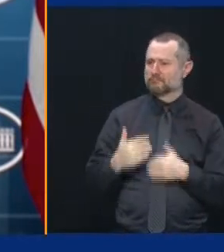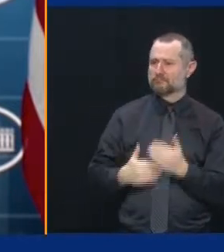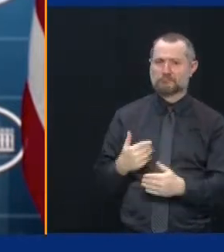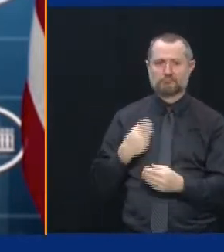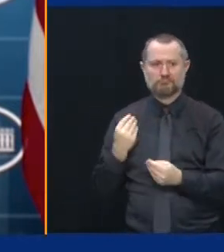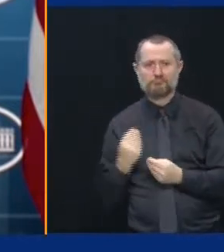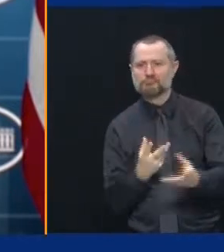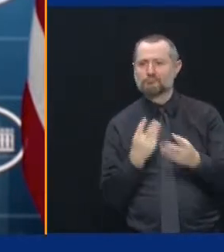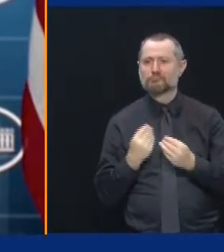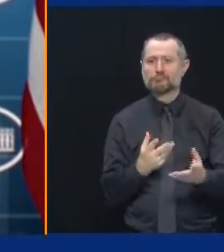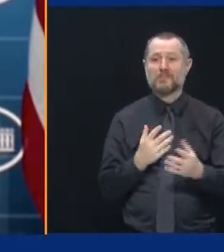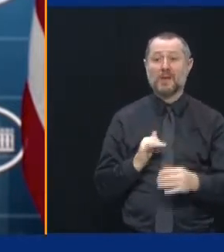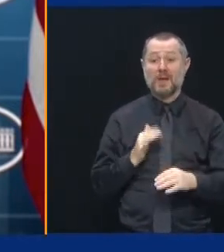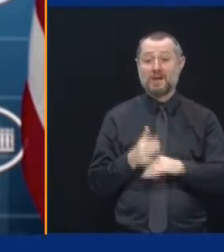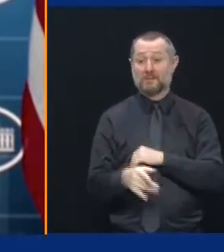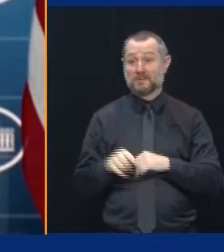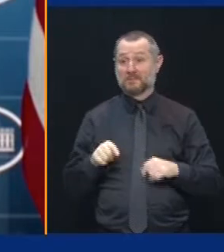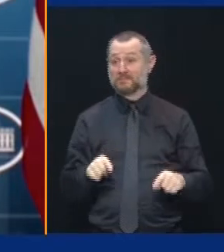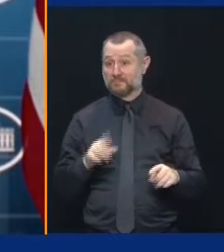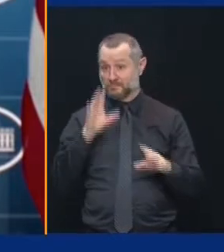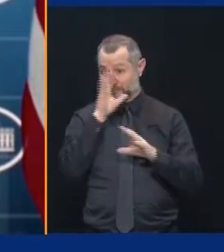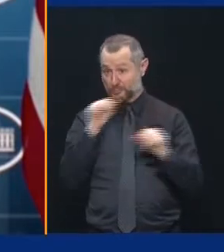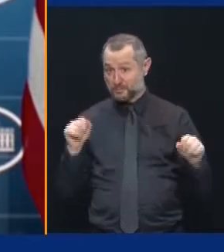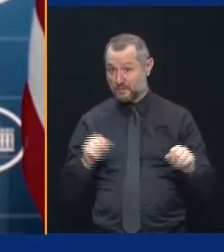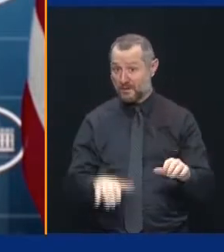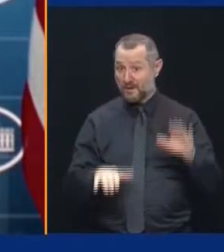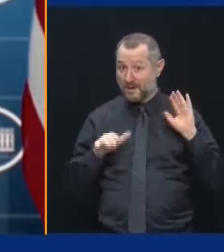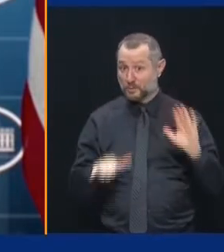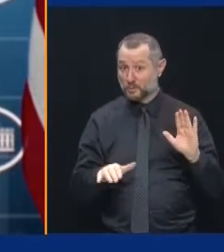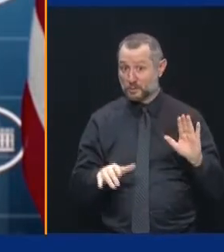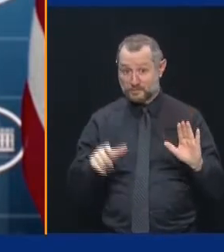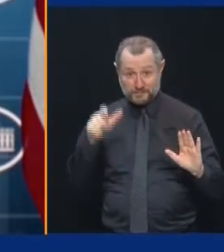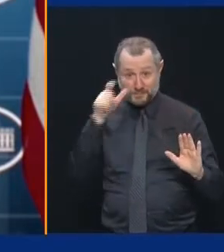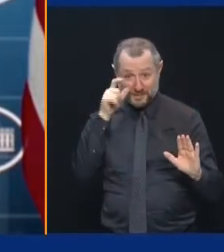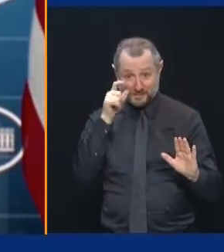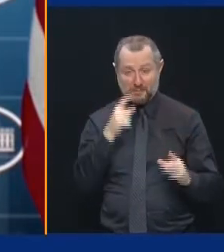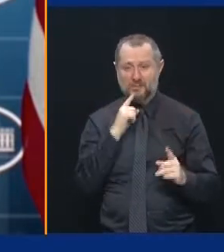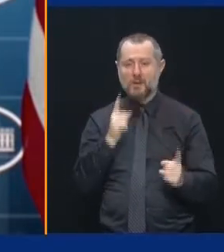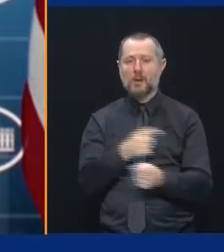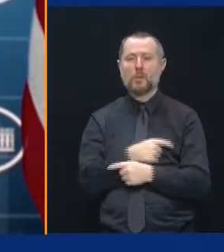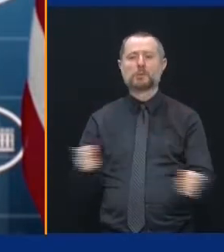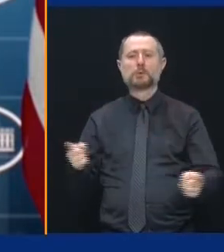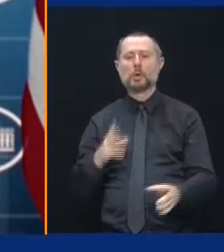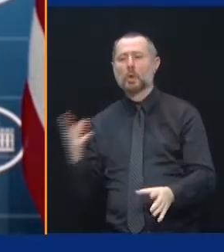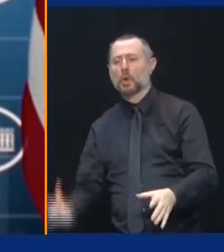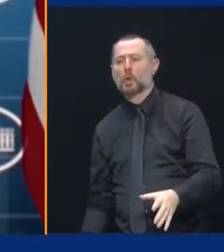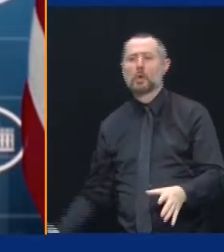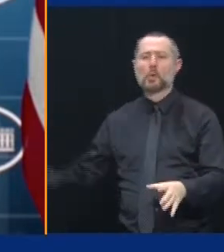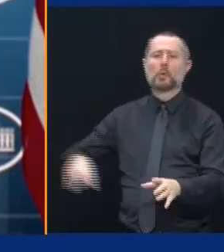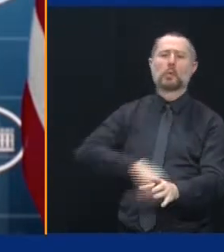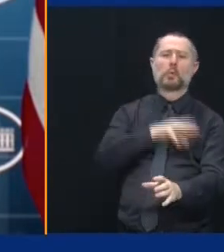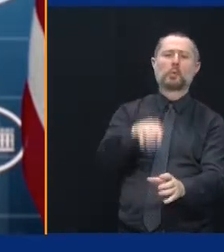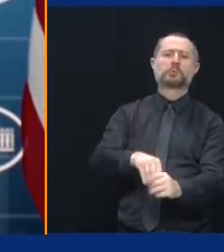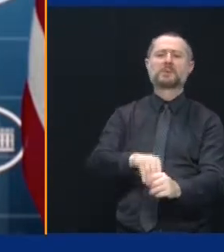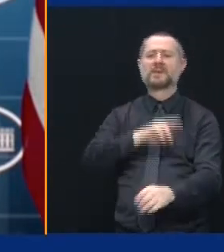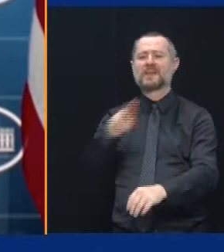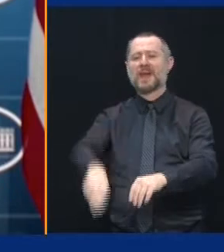PLEASED TO BE HERE TO SHARE AN UPDATE ON THE PROGRESS AND HOW SOON AFTER TAKING OFFICE, THE